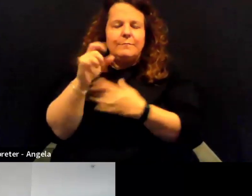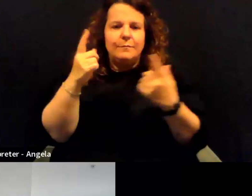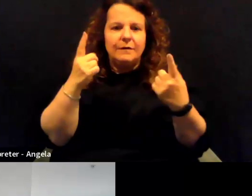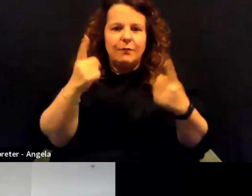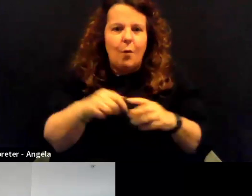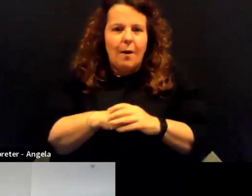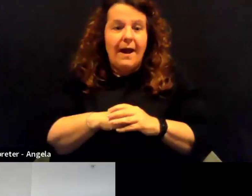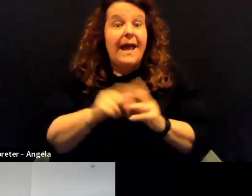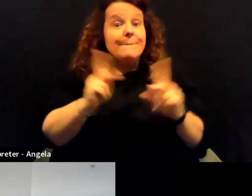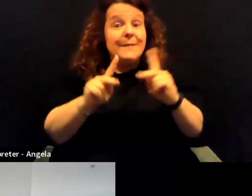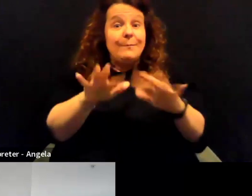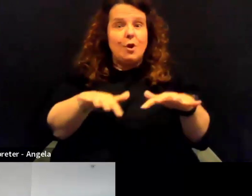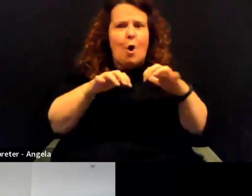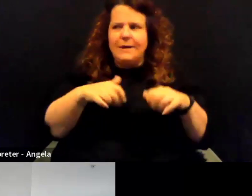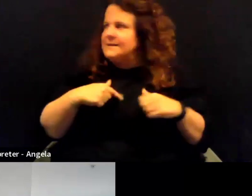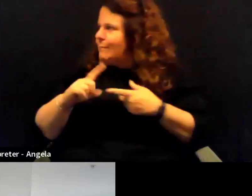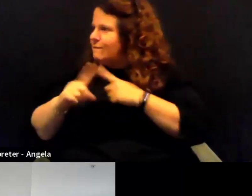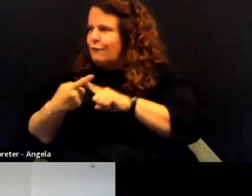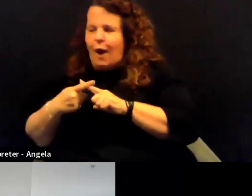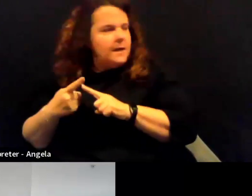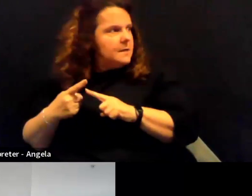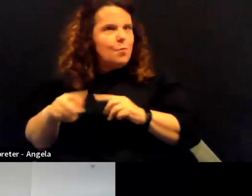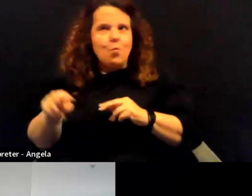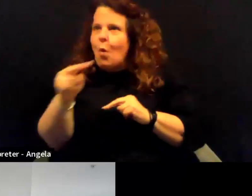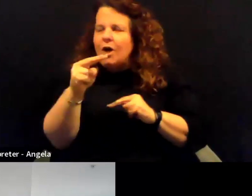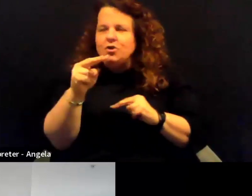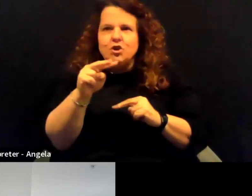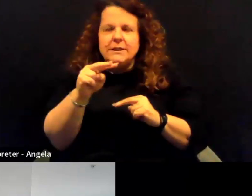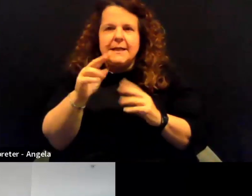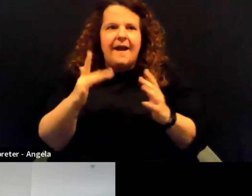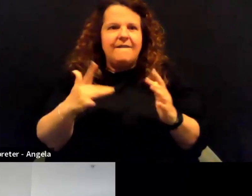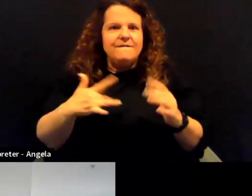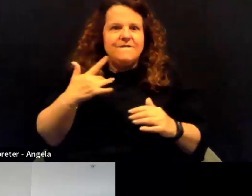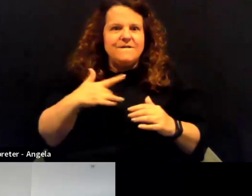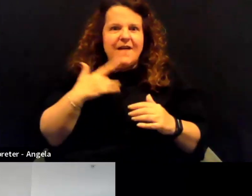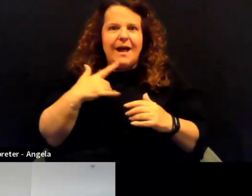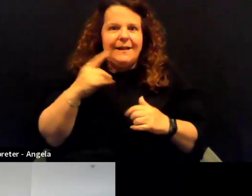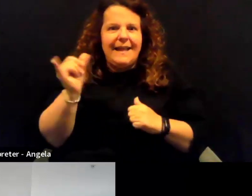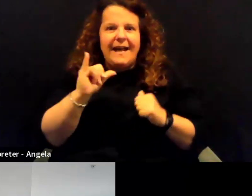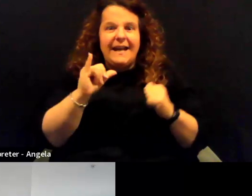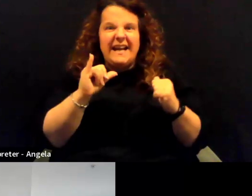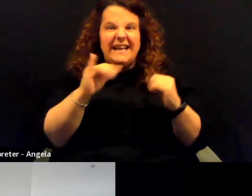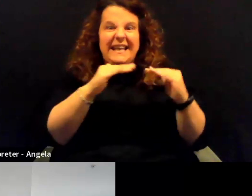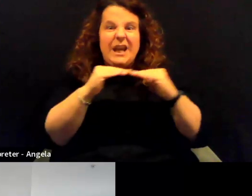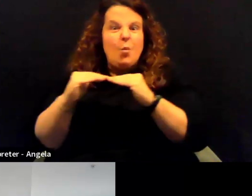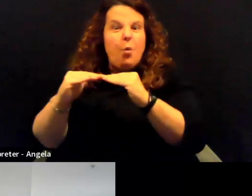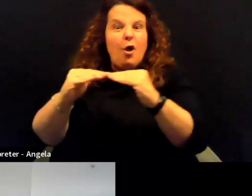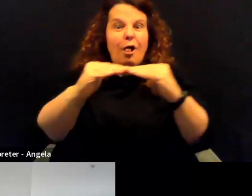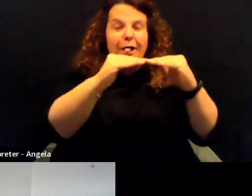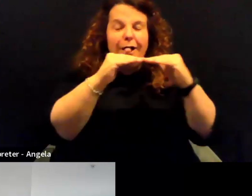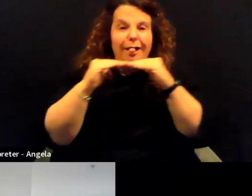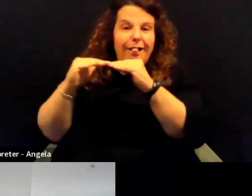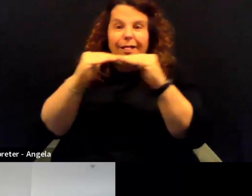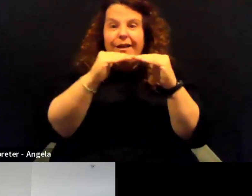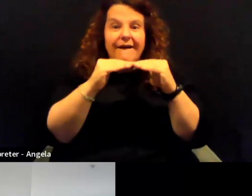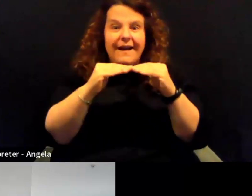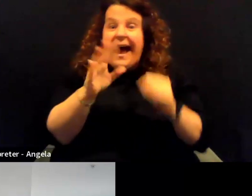audience and my friend and whatever else, like. It felt like I was on the same level playing field for once. Never had that when I was